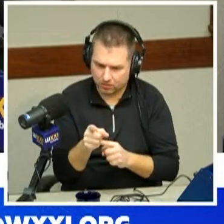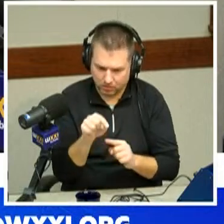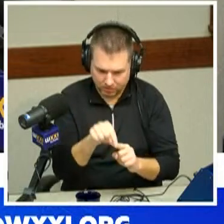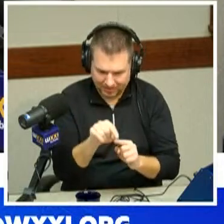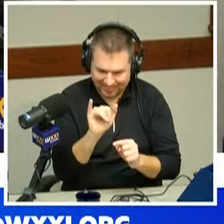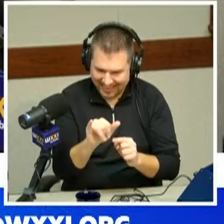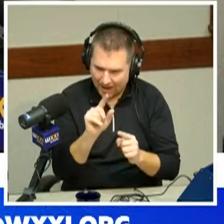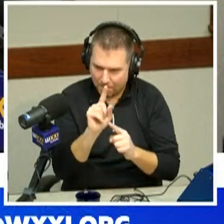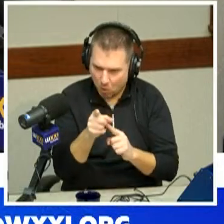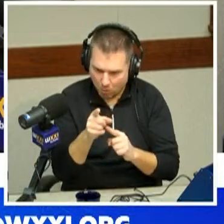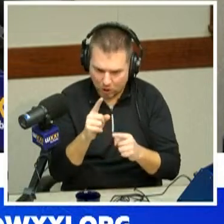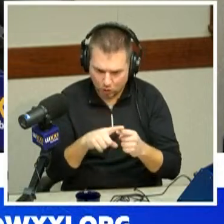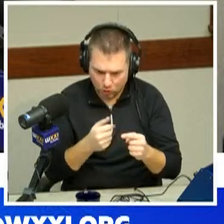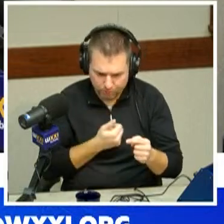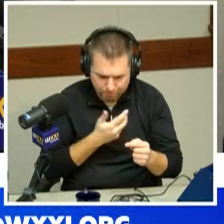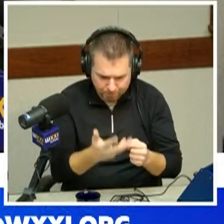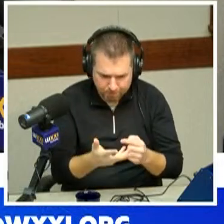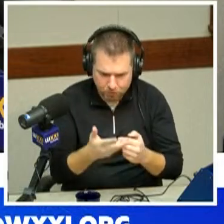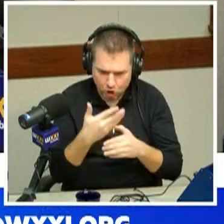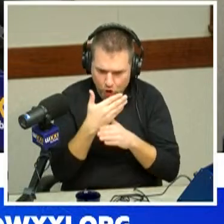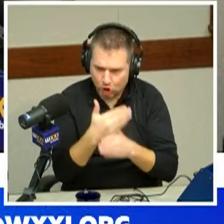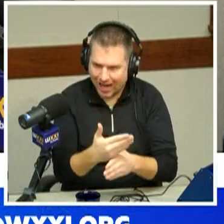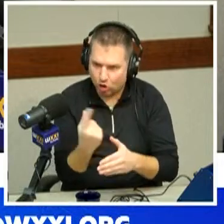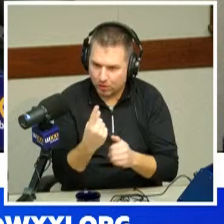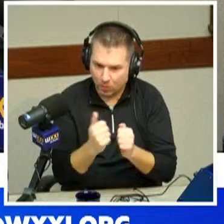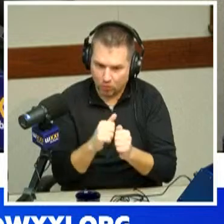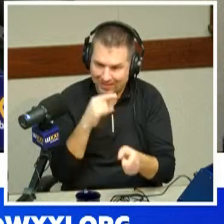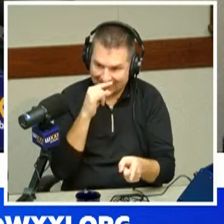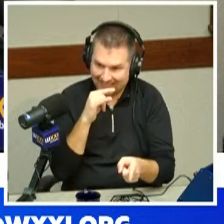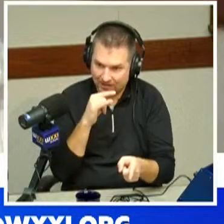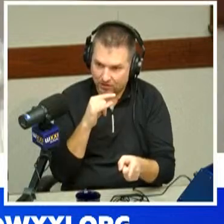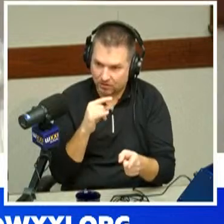express something they want to share something with their kid they can quickly get access to